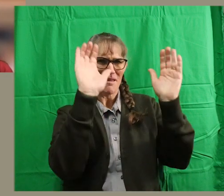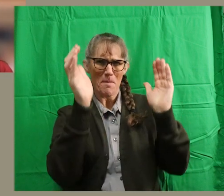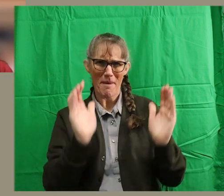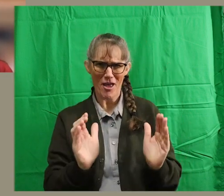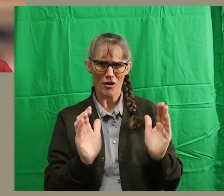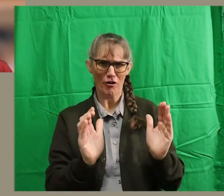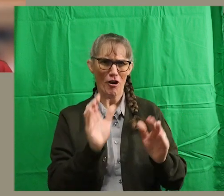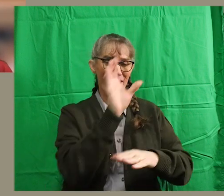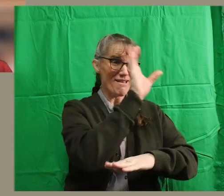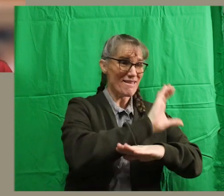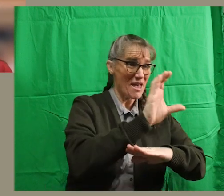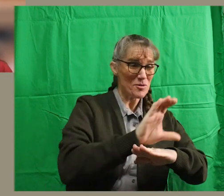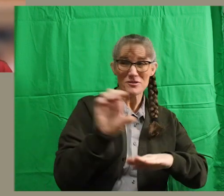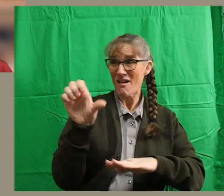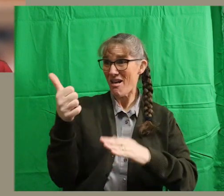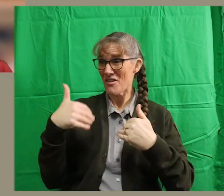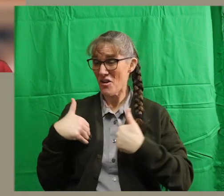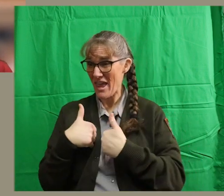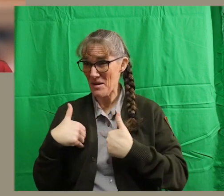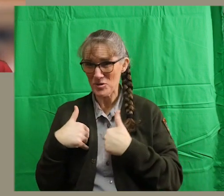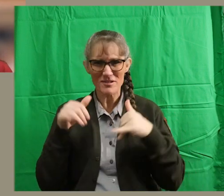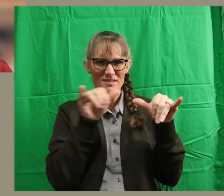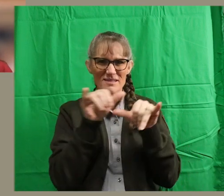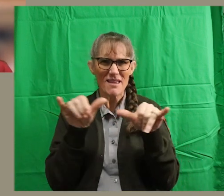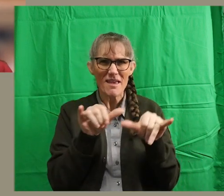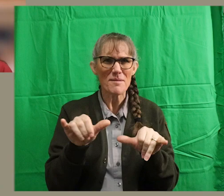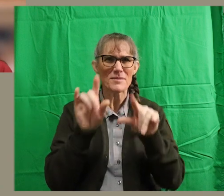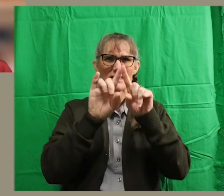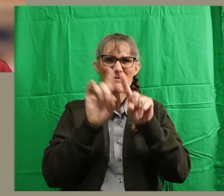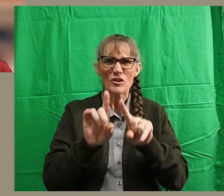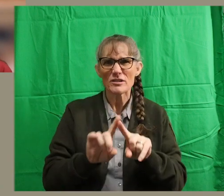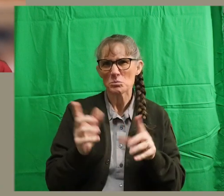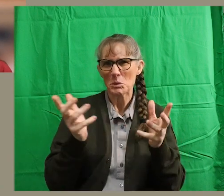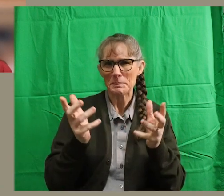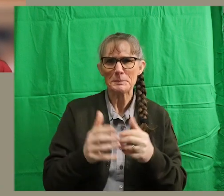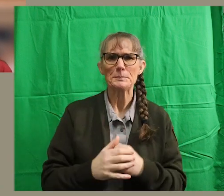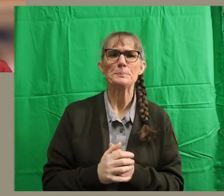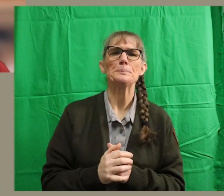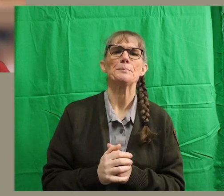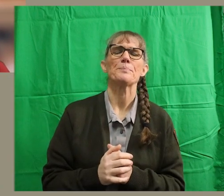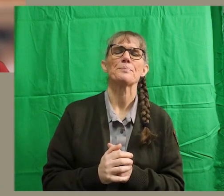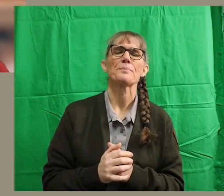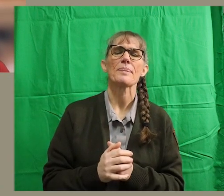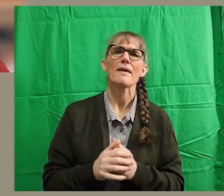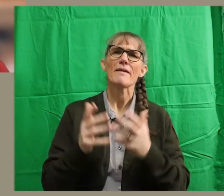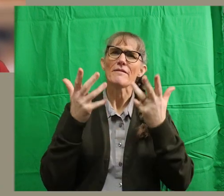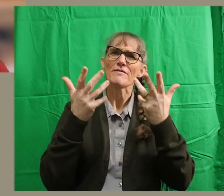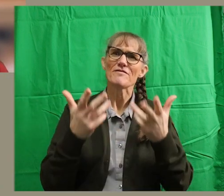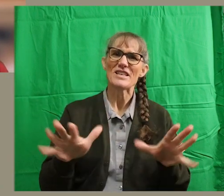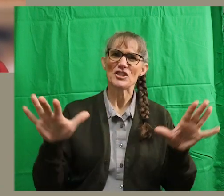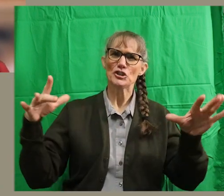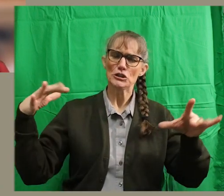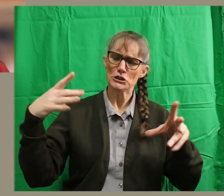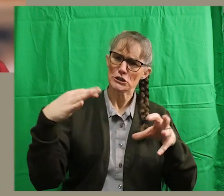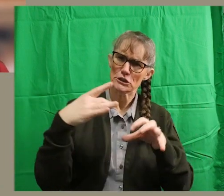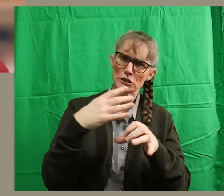that microwear to, of our camels, to the microwear of similar animals. So, for the big conclusions,